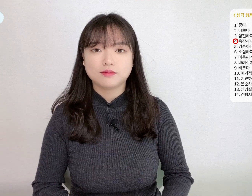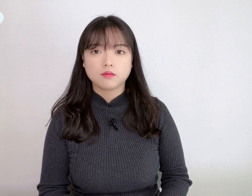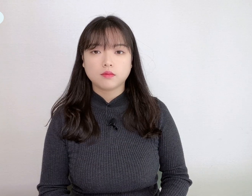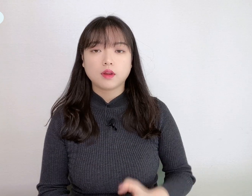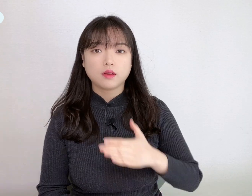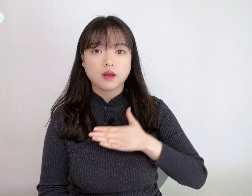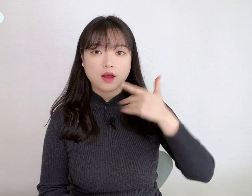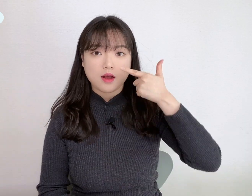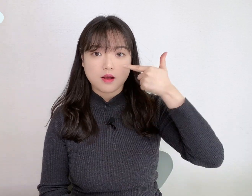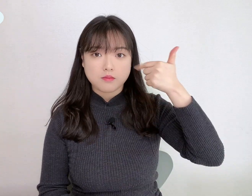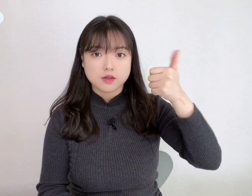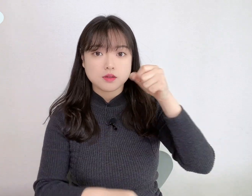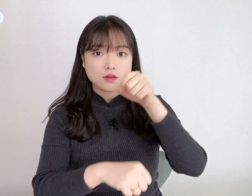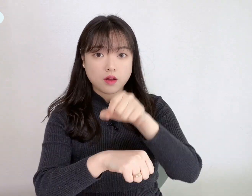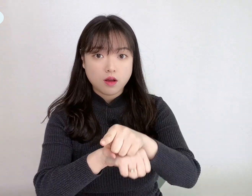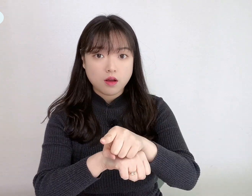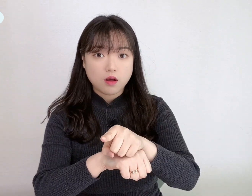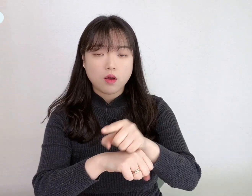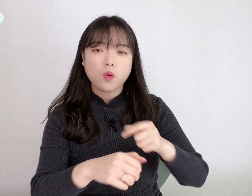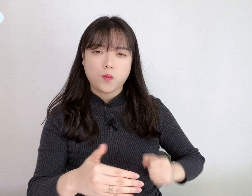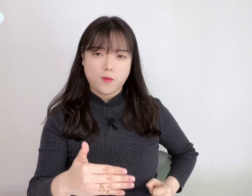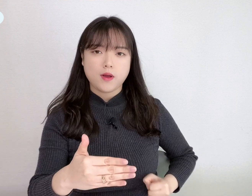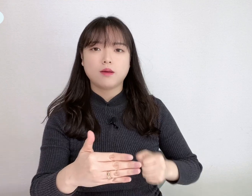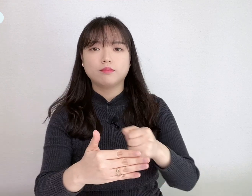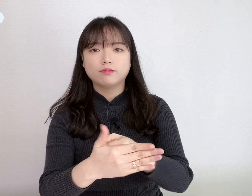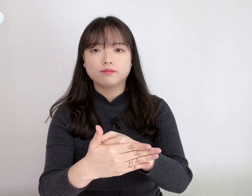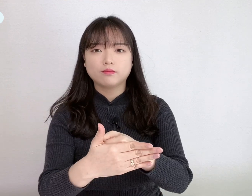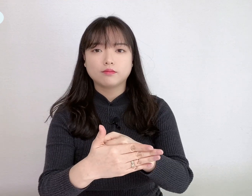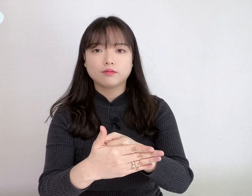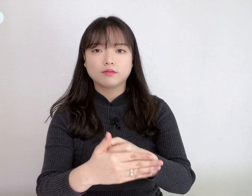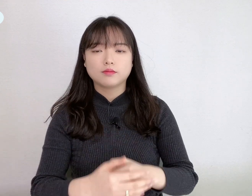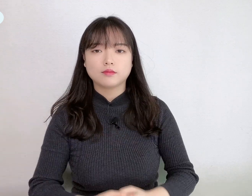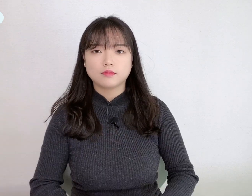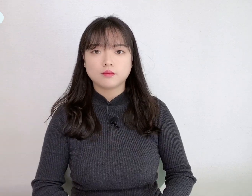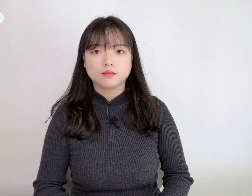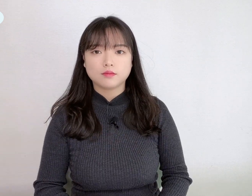my father is brave ( me + father + bravery )